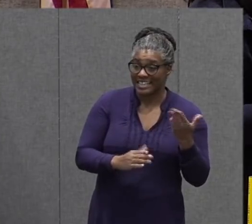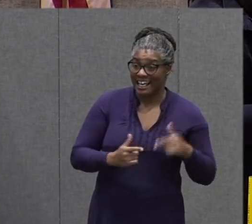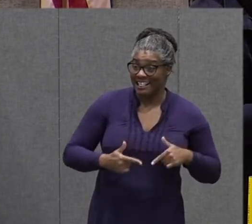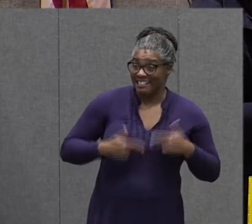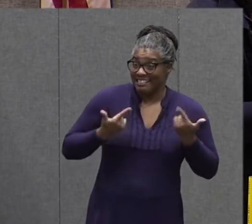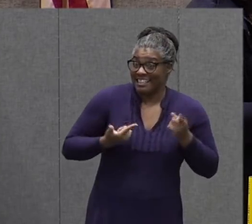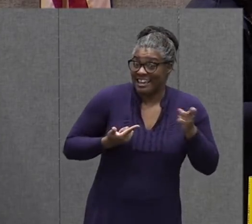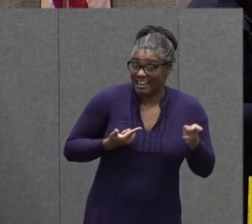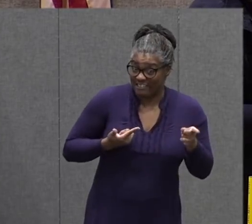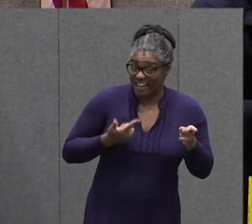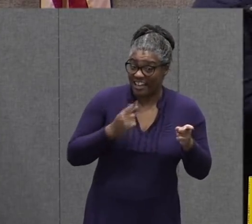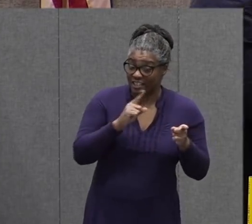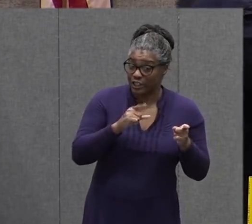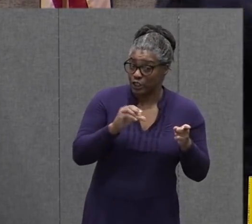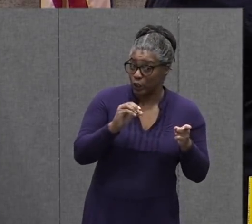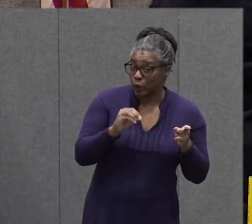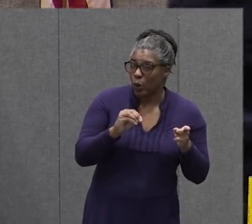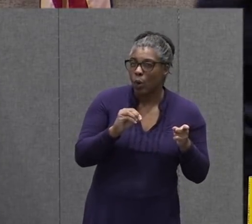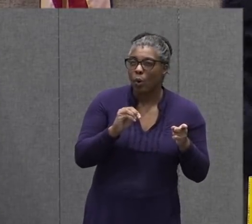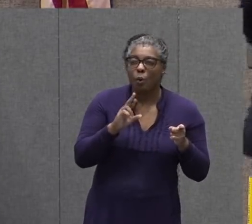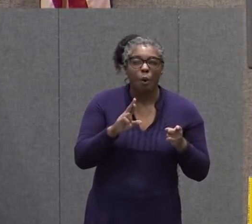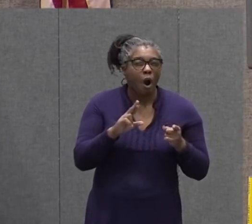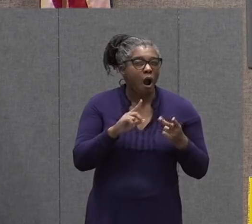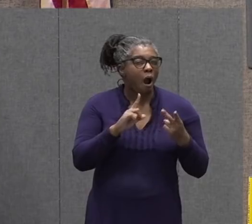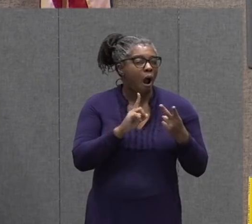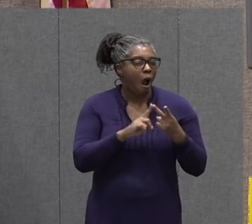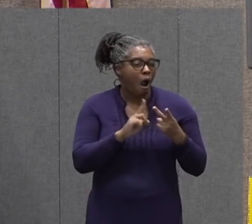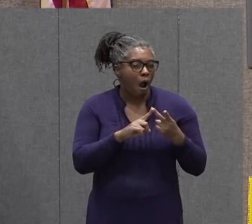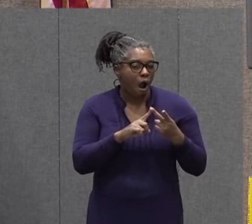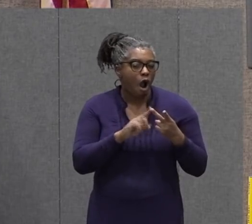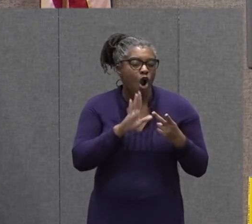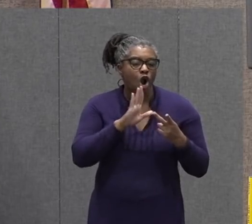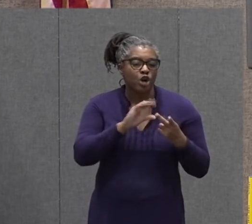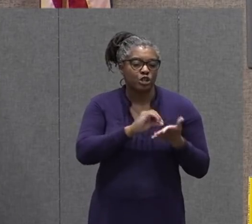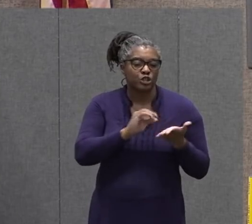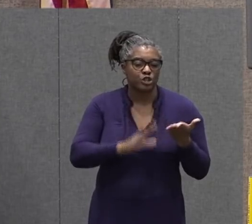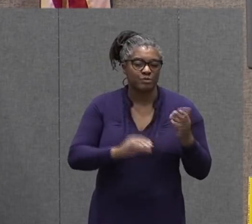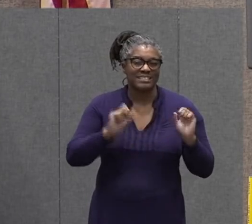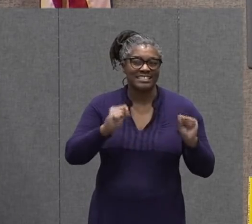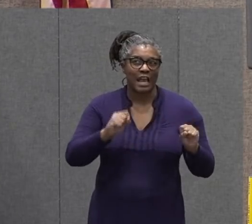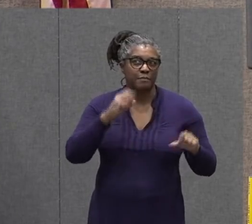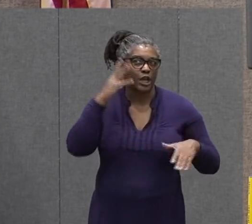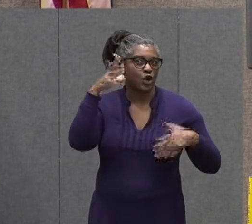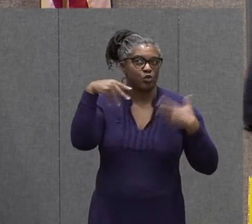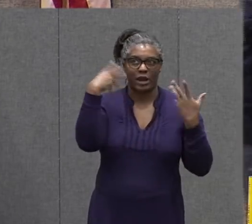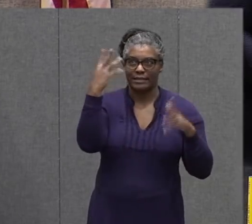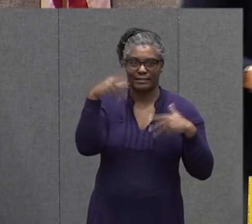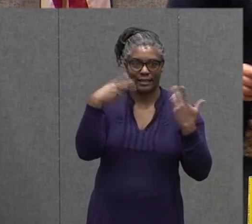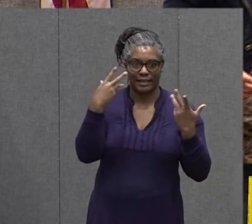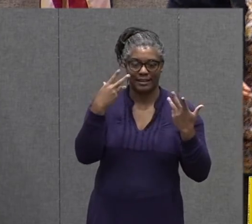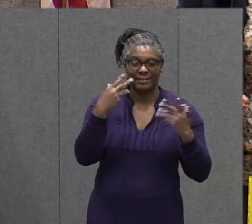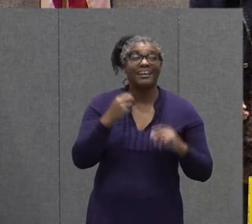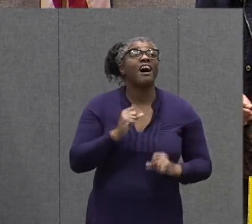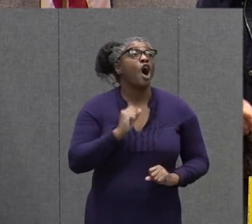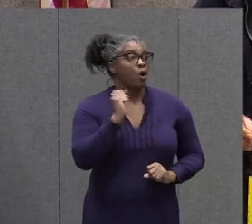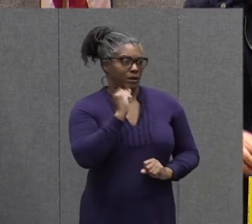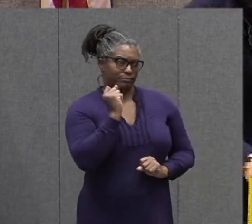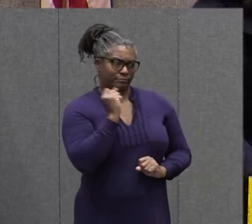[Miss Martindale] Crazy. [Miss Garcia] Crazy, yeah. [Miss Martindale] Crazy learning though. [Miss Garcia] I love that example. [Miss Martindale] It's always good learning.